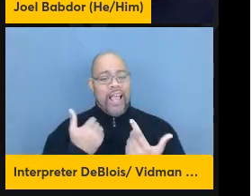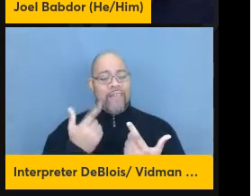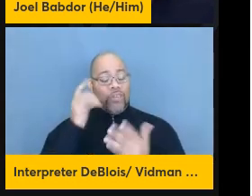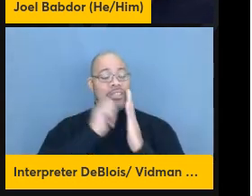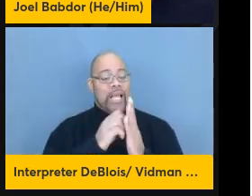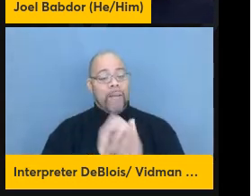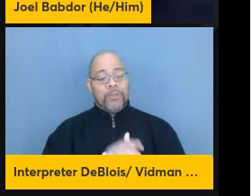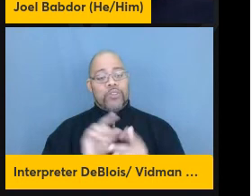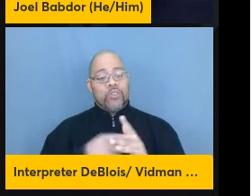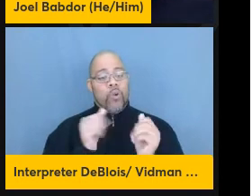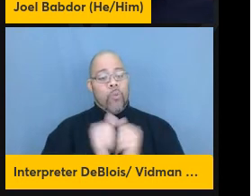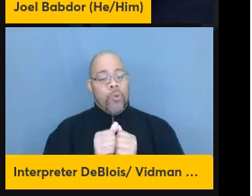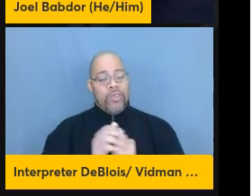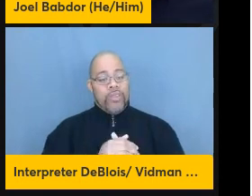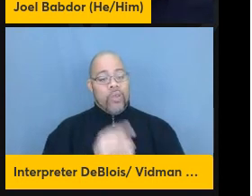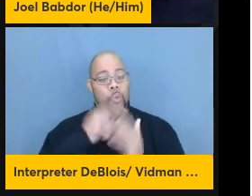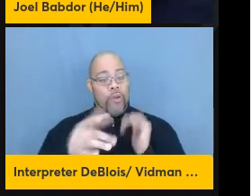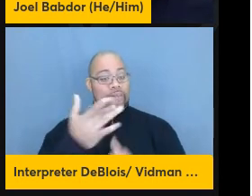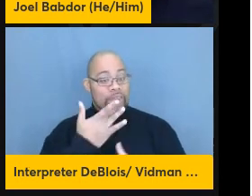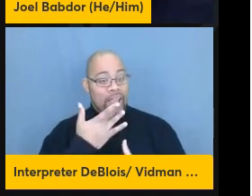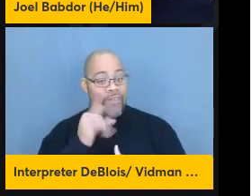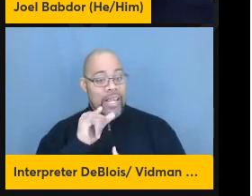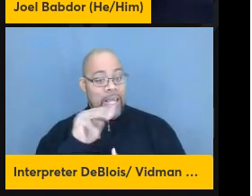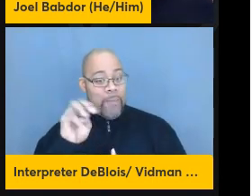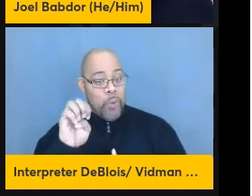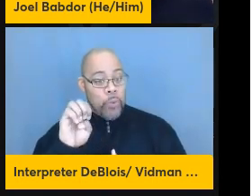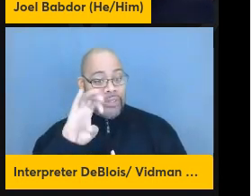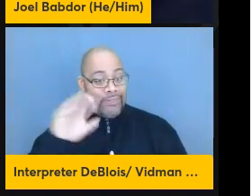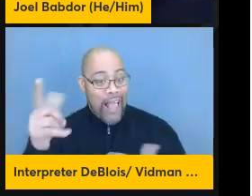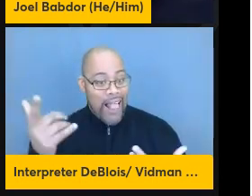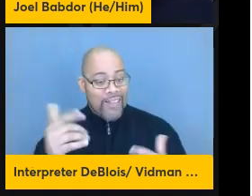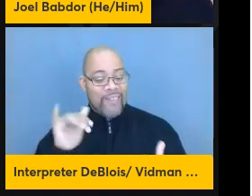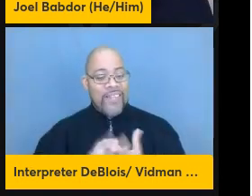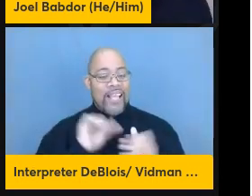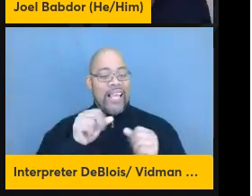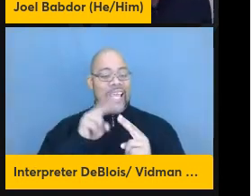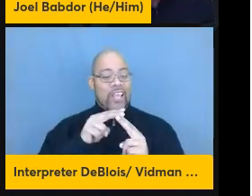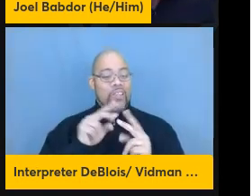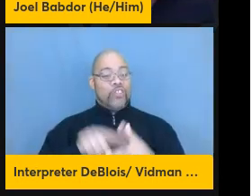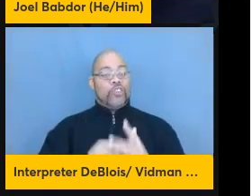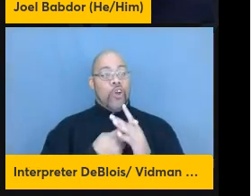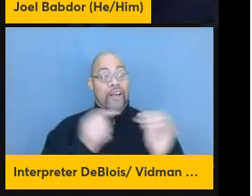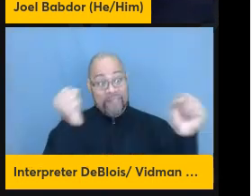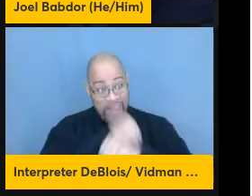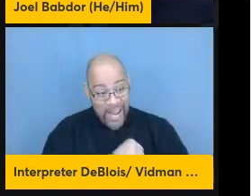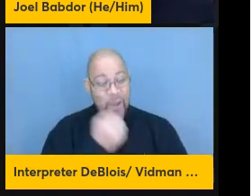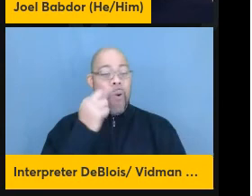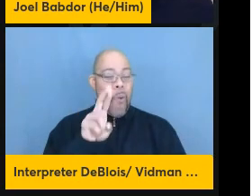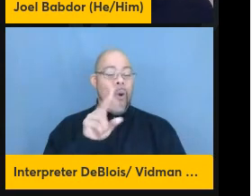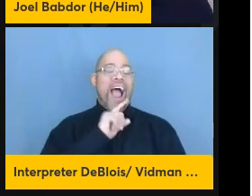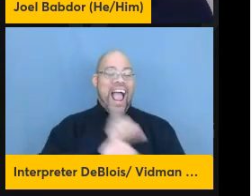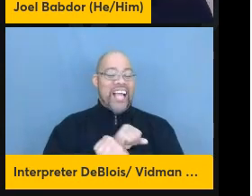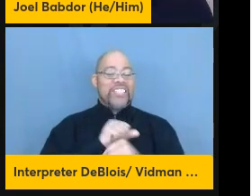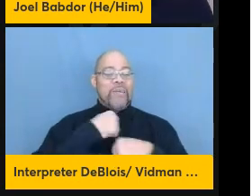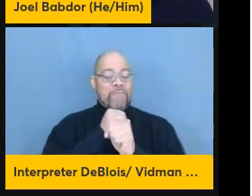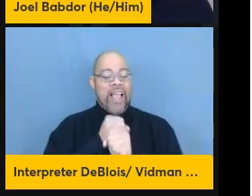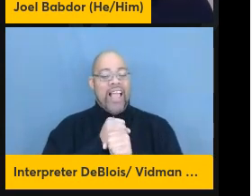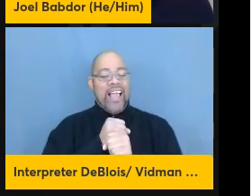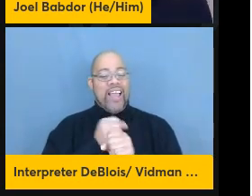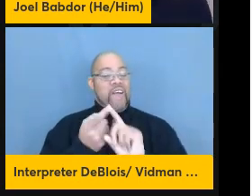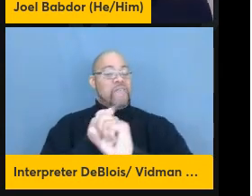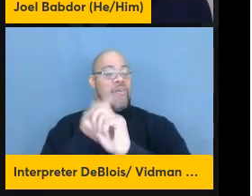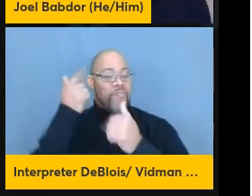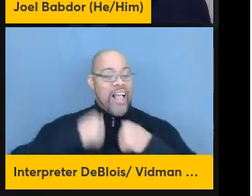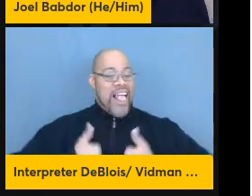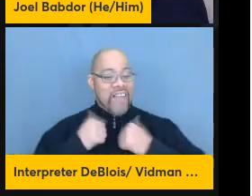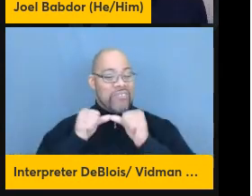start with what's your favorite immune cell which can either start a fight or actually create friendship for life. You can